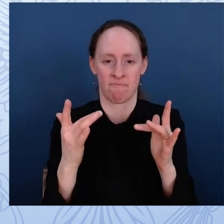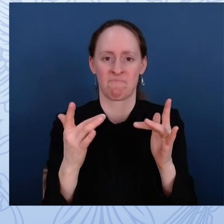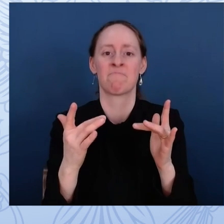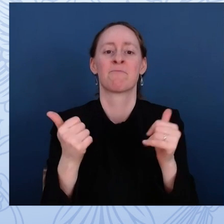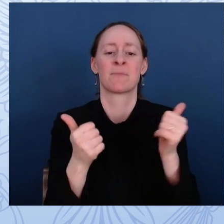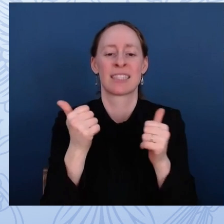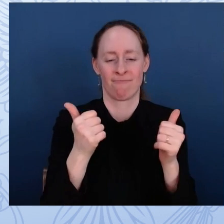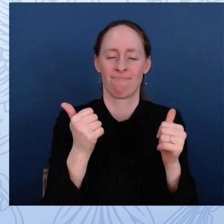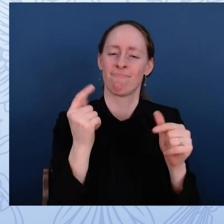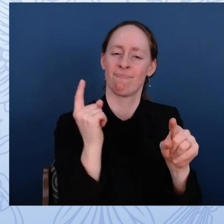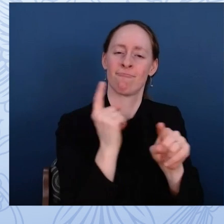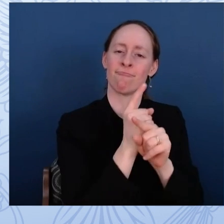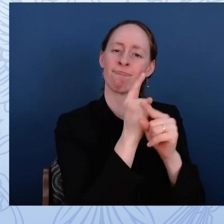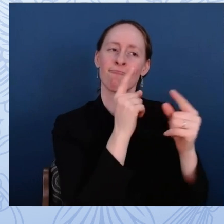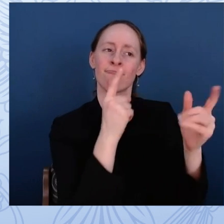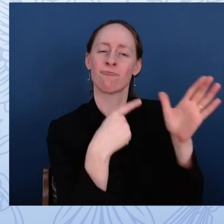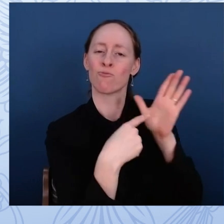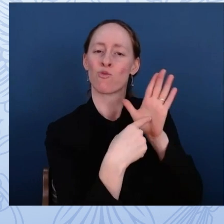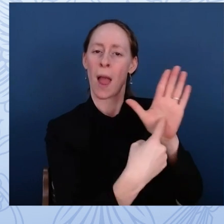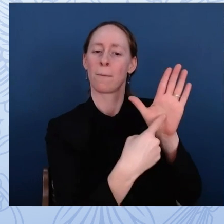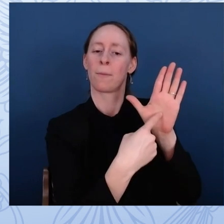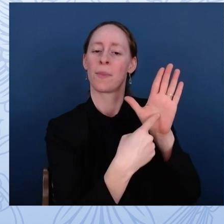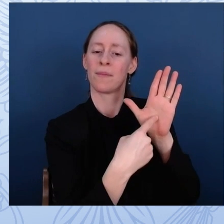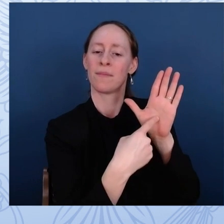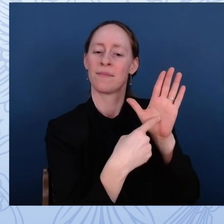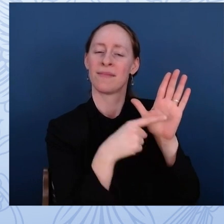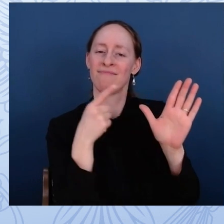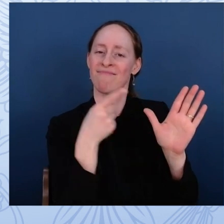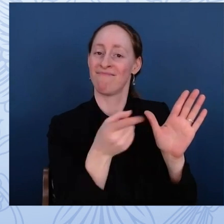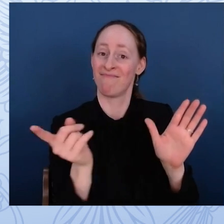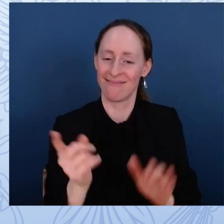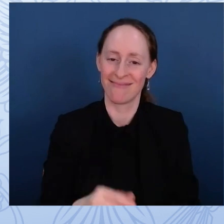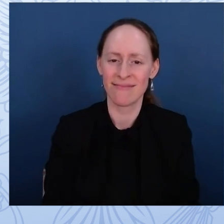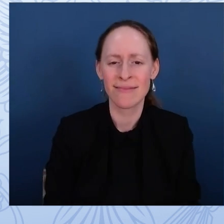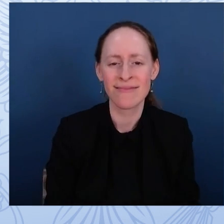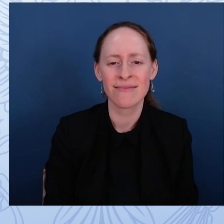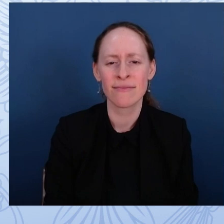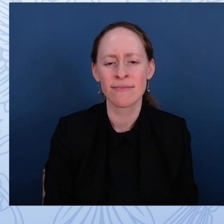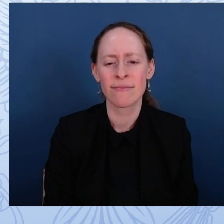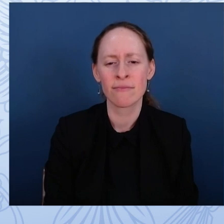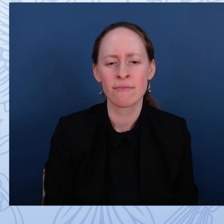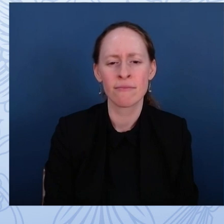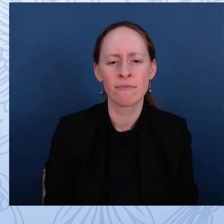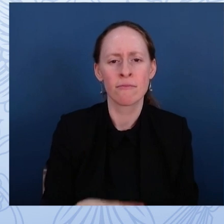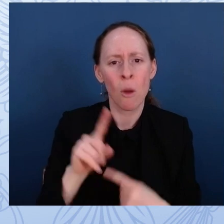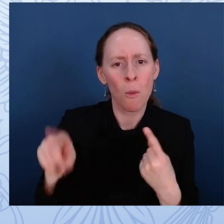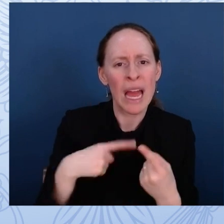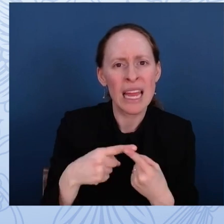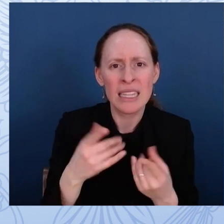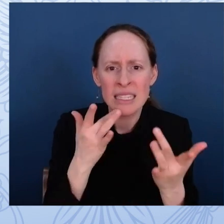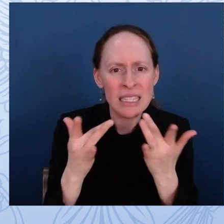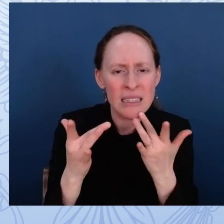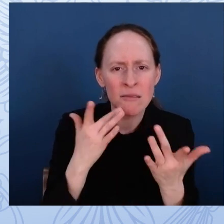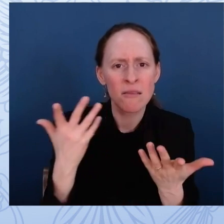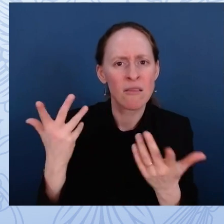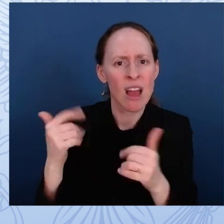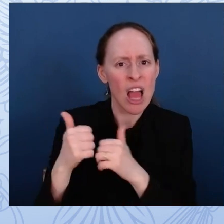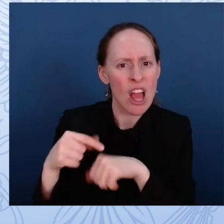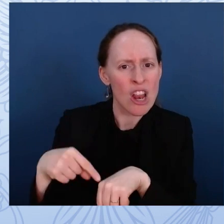The Press: -- That process when, when the tasting happened and, how long it took to design the menu and then preparation for this week's dinner.